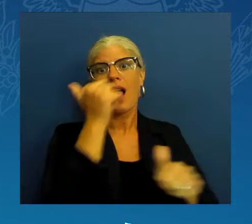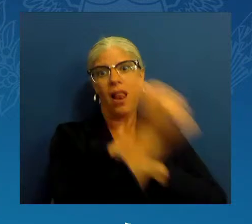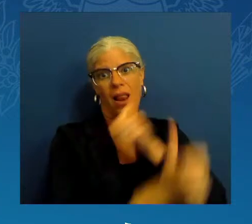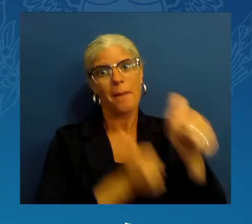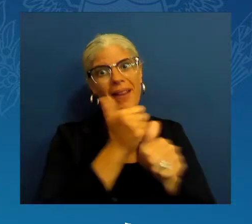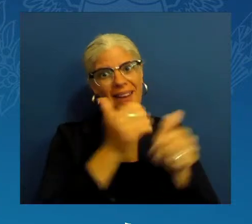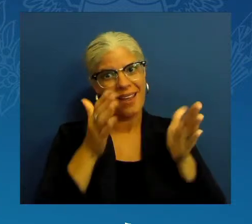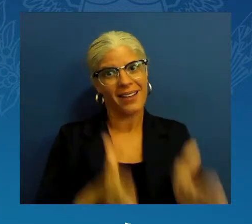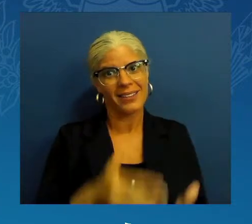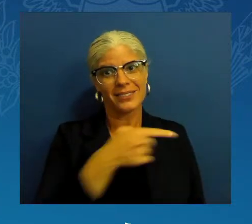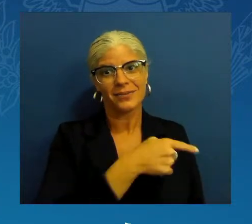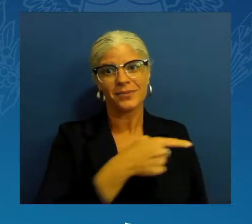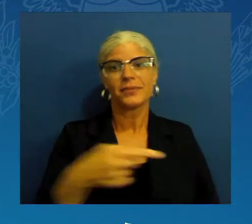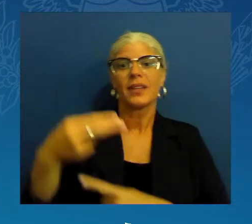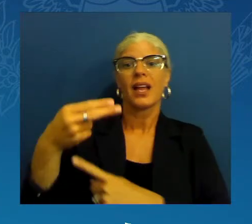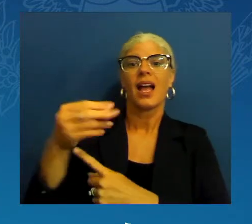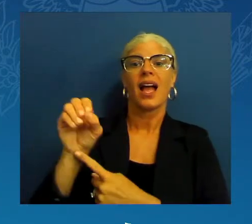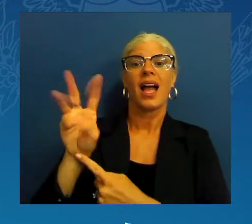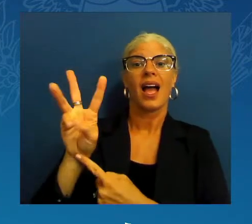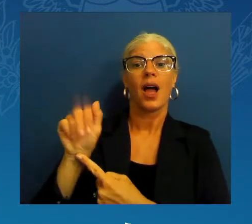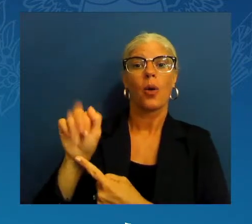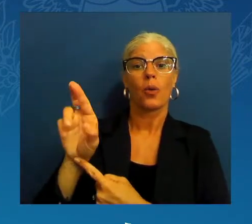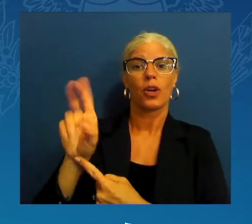she is a member of the Divine Nine family,